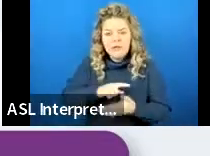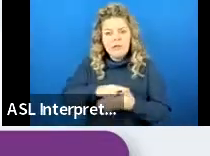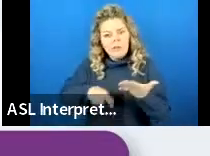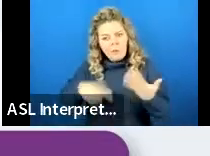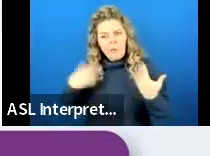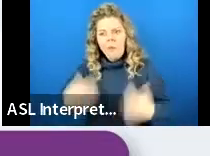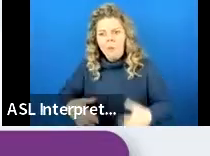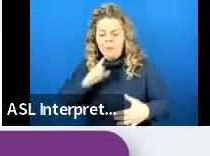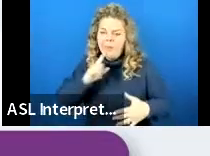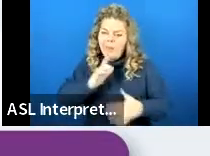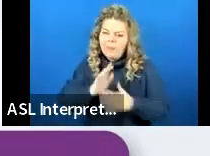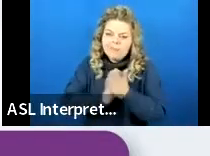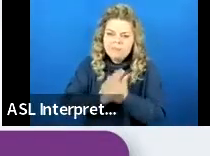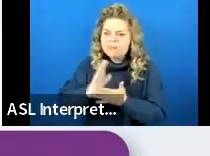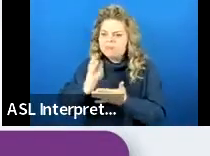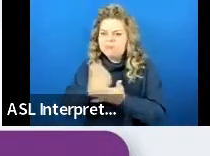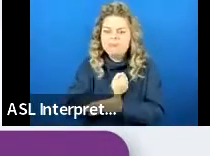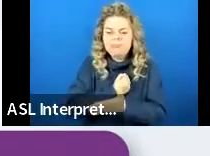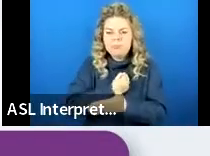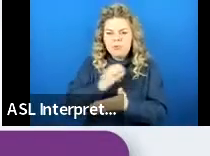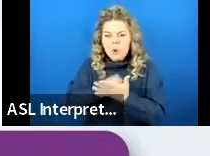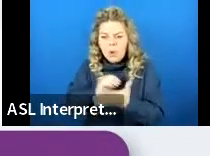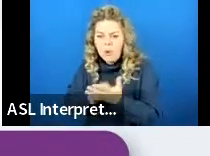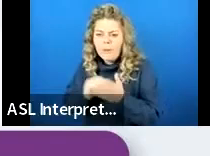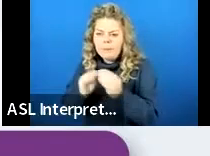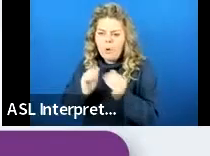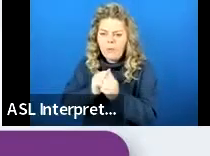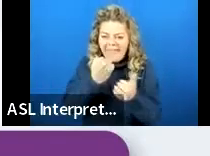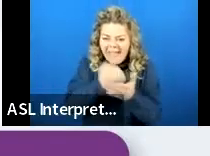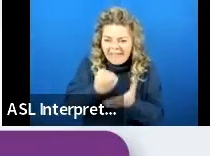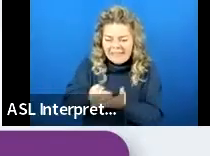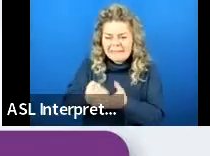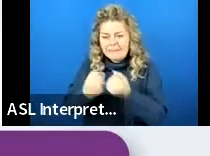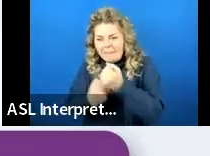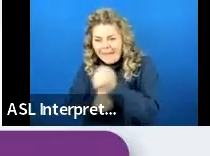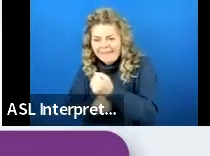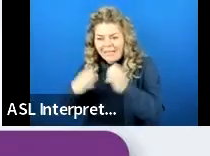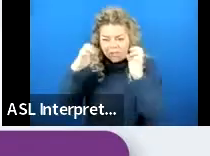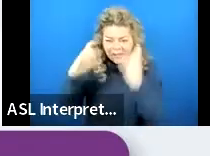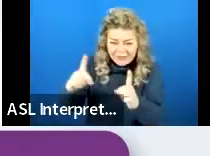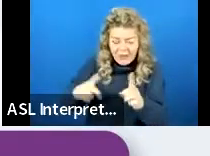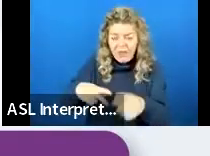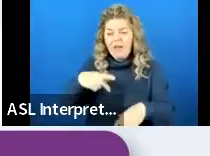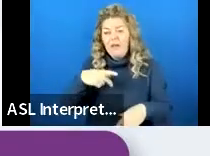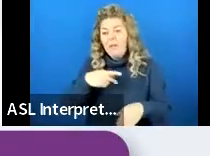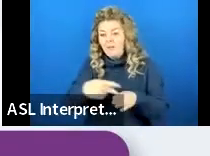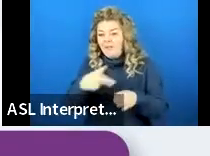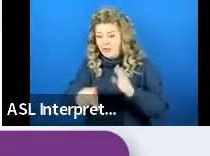and opportunities to enrich their knowledge and skills through evidence-based educational and professional development resources offered